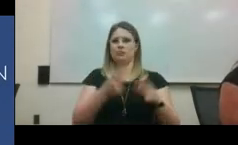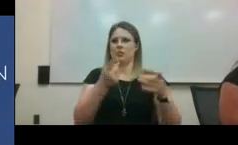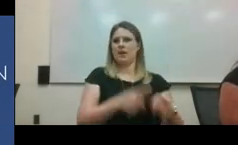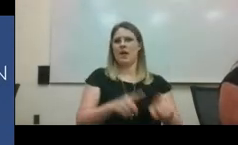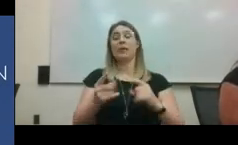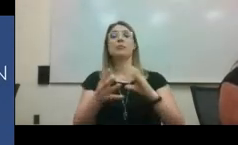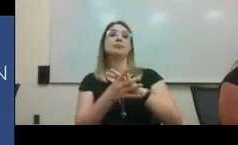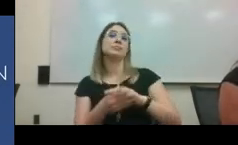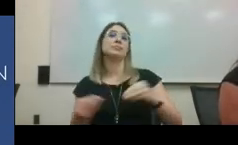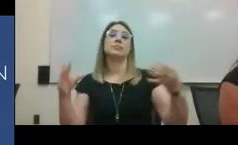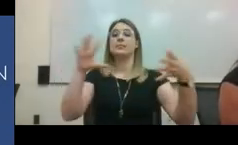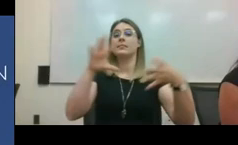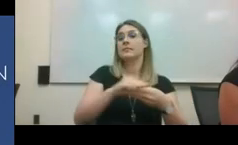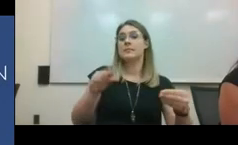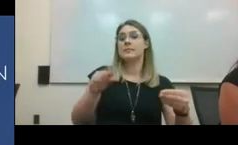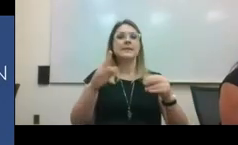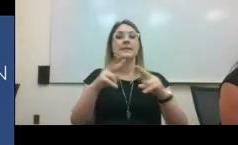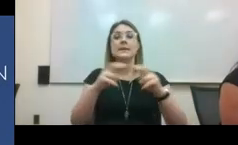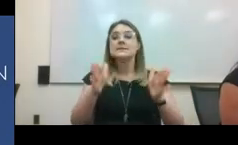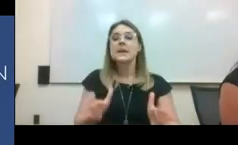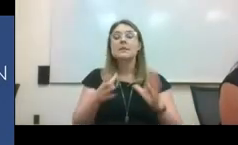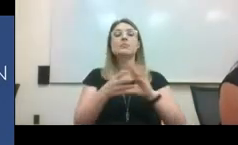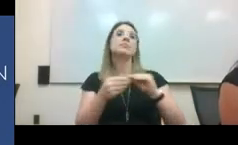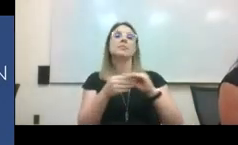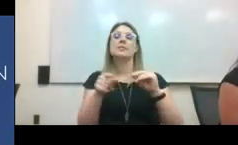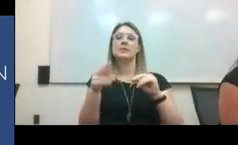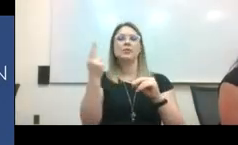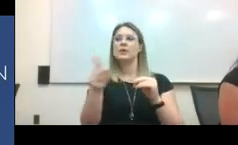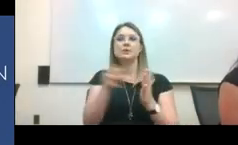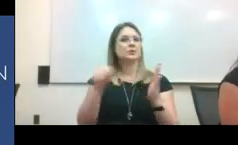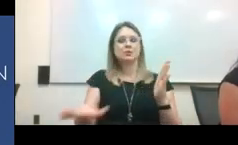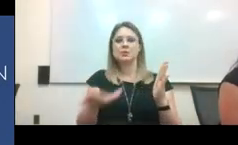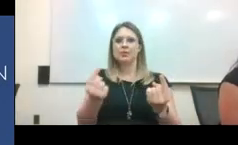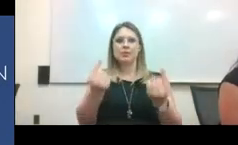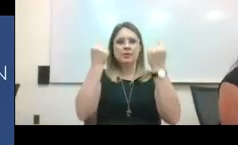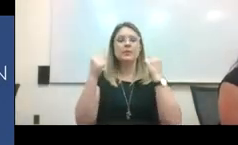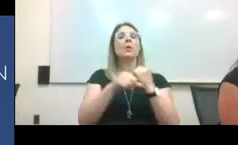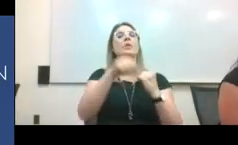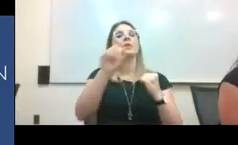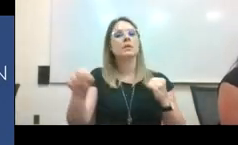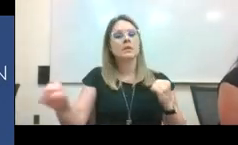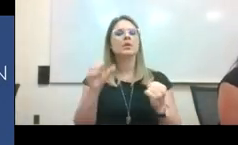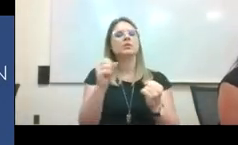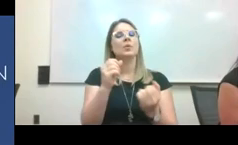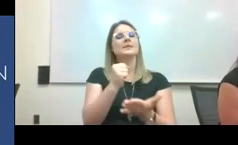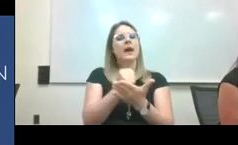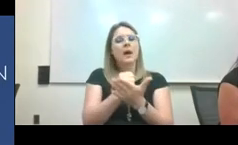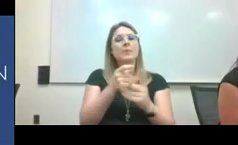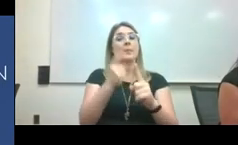because they thought that the students didn't know it which was helpful from a like comprehension perspective but not standard perspective. So, we just struggled with how to do it.